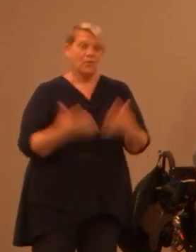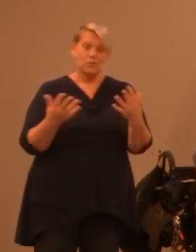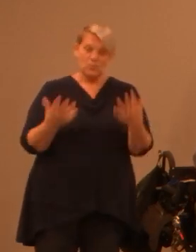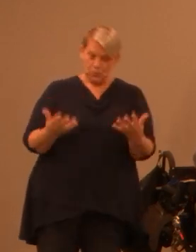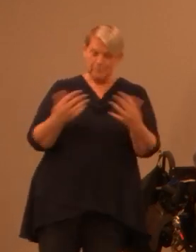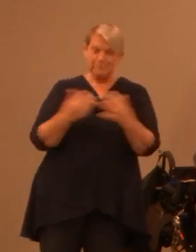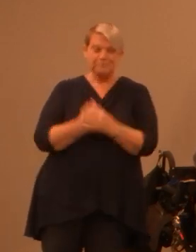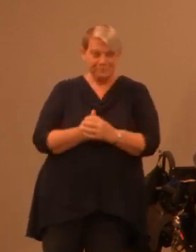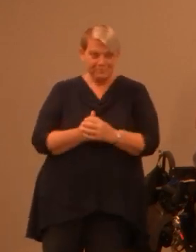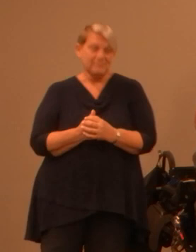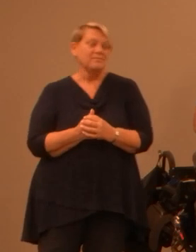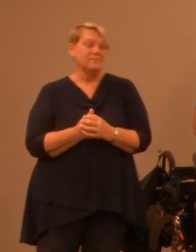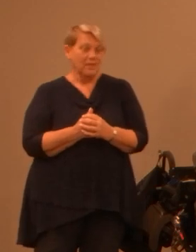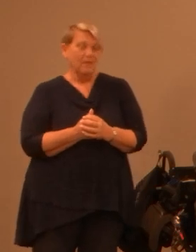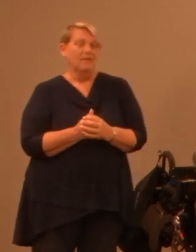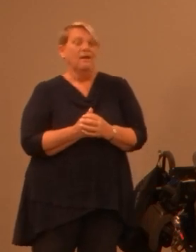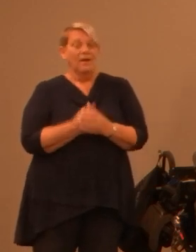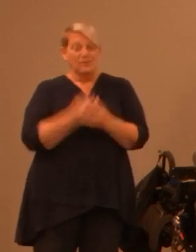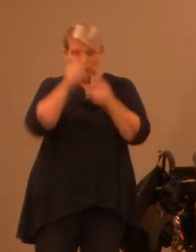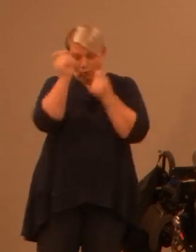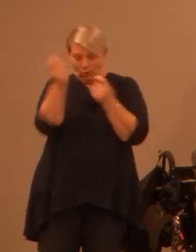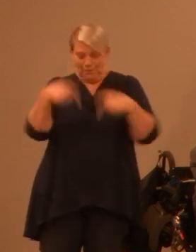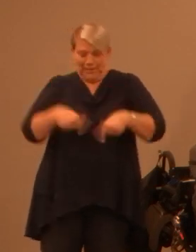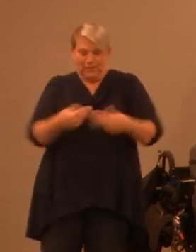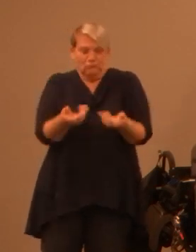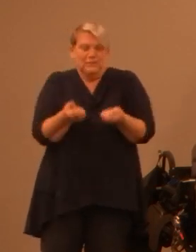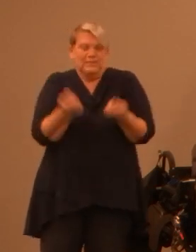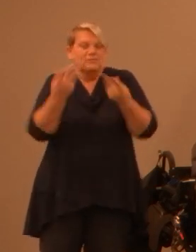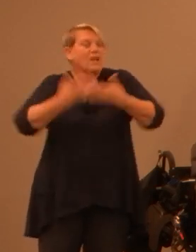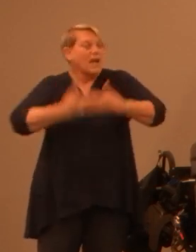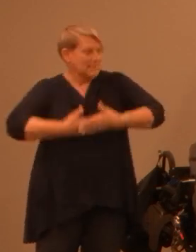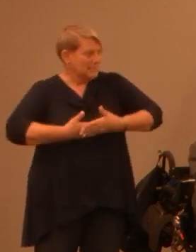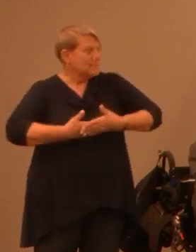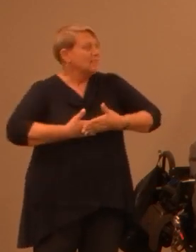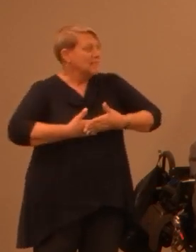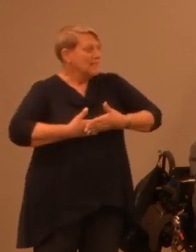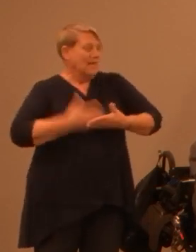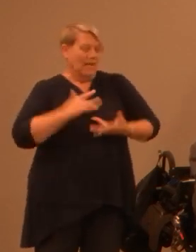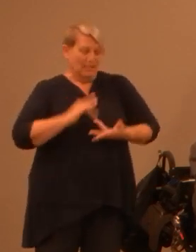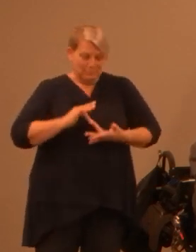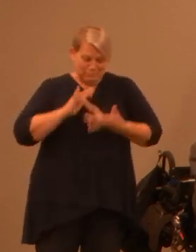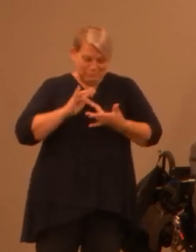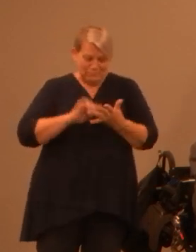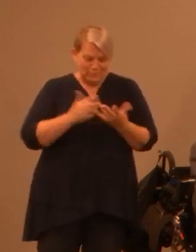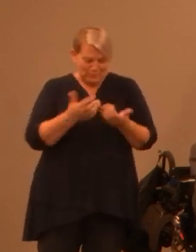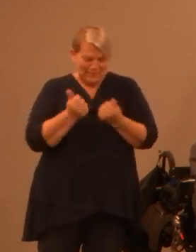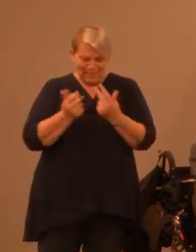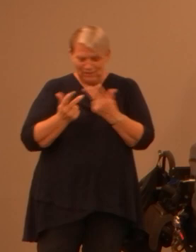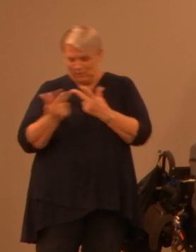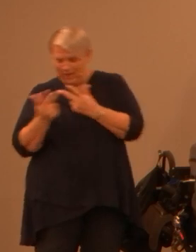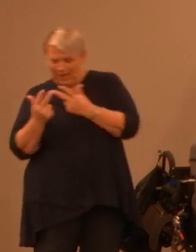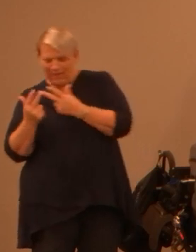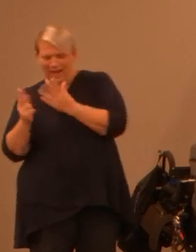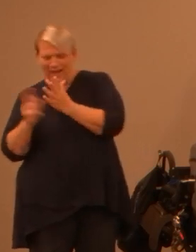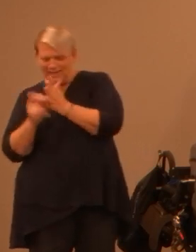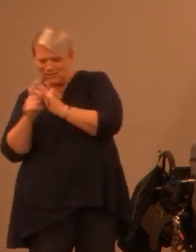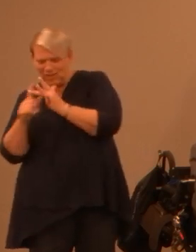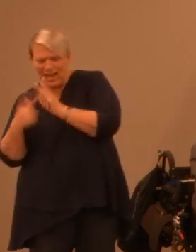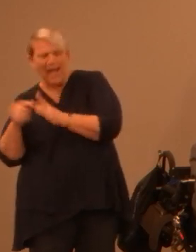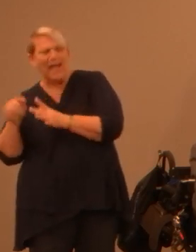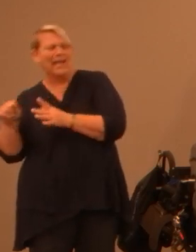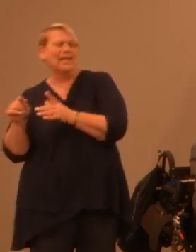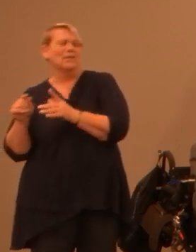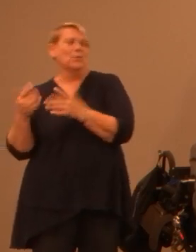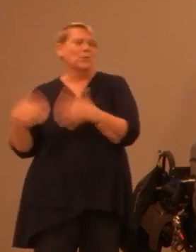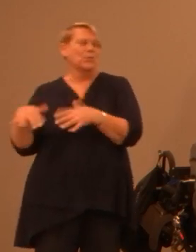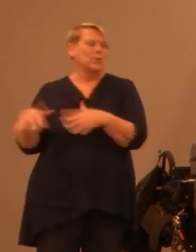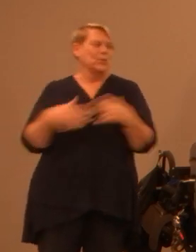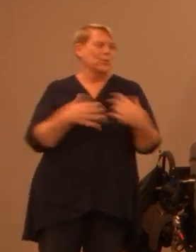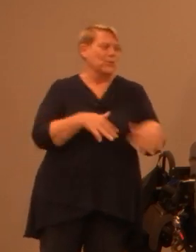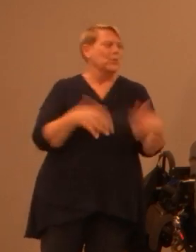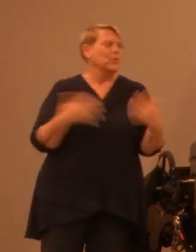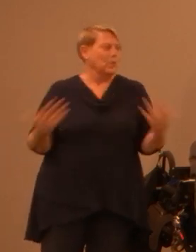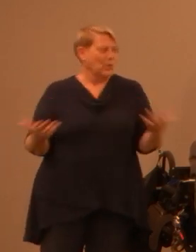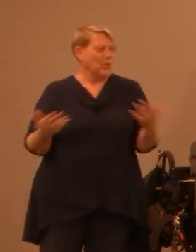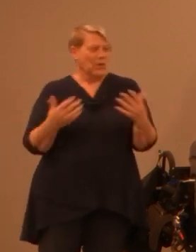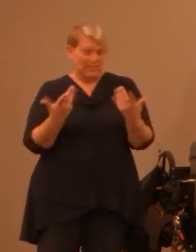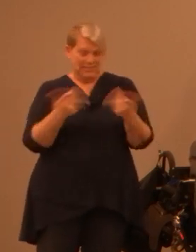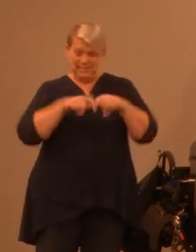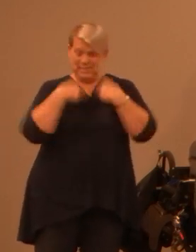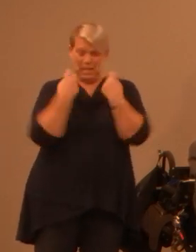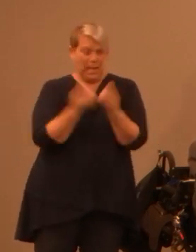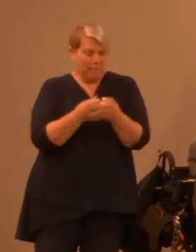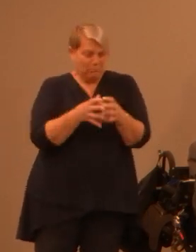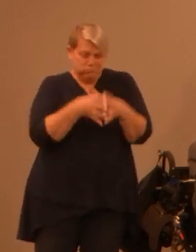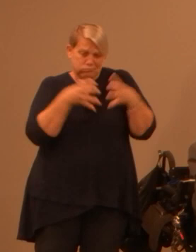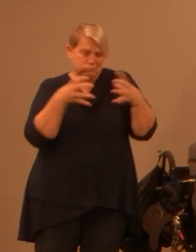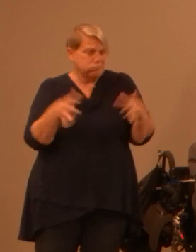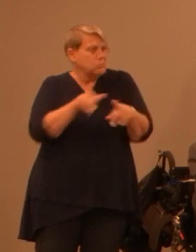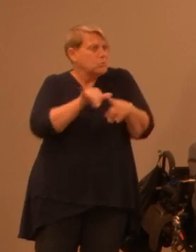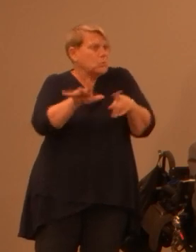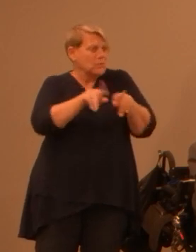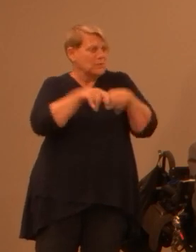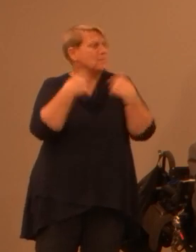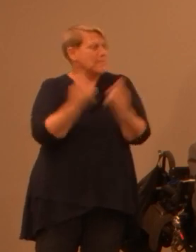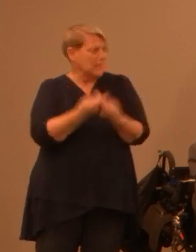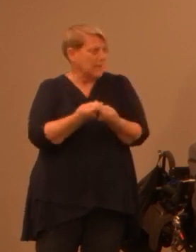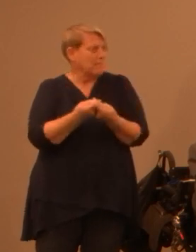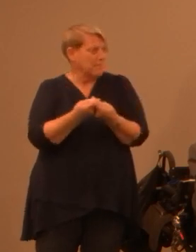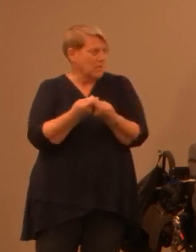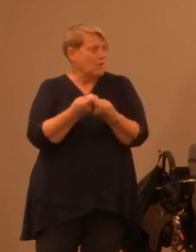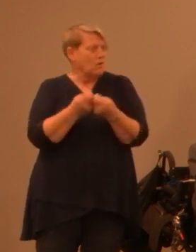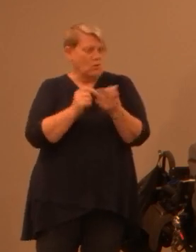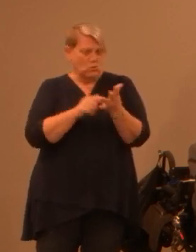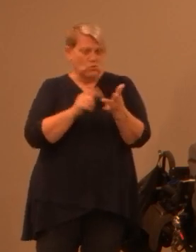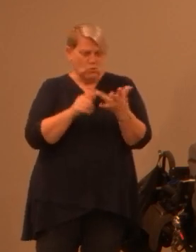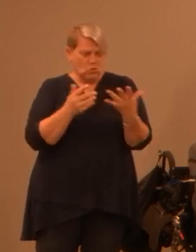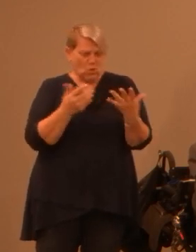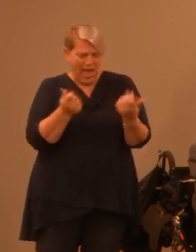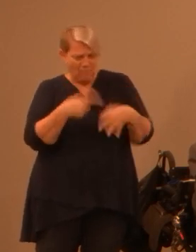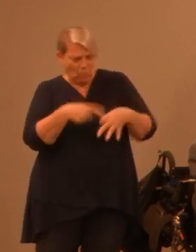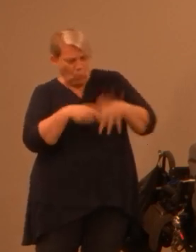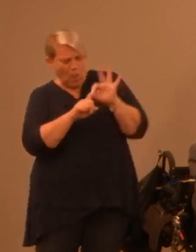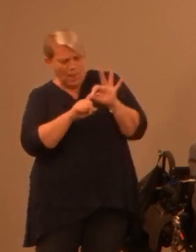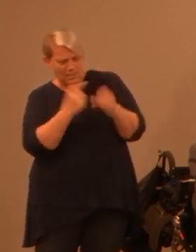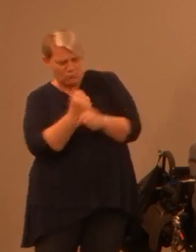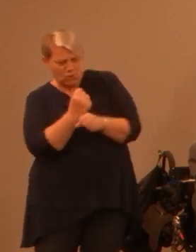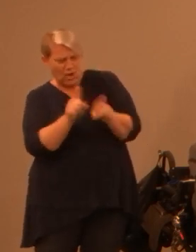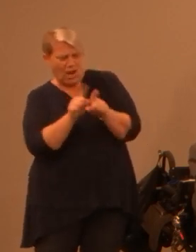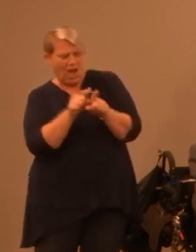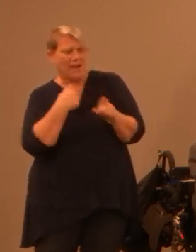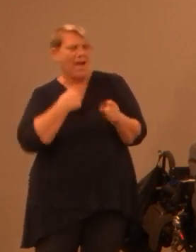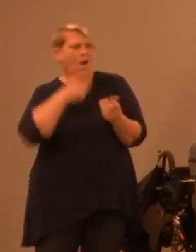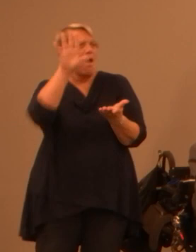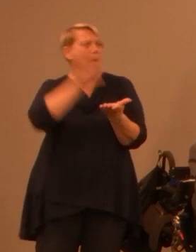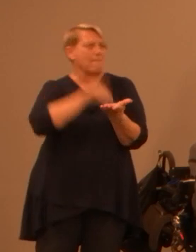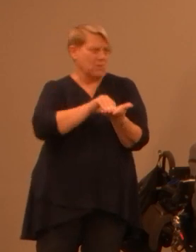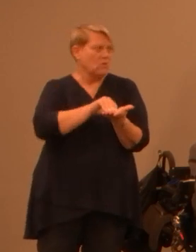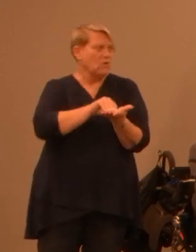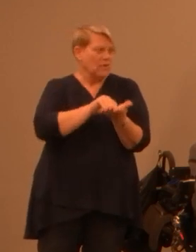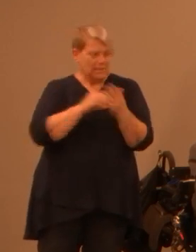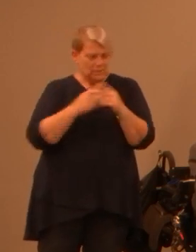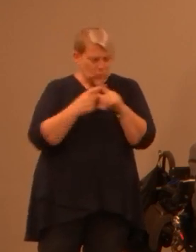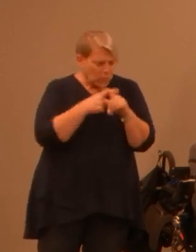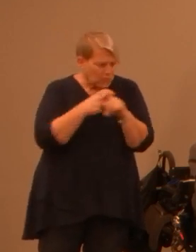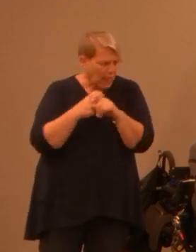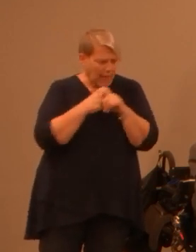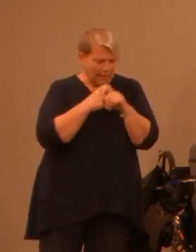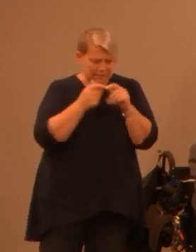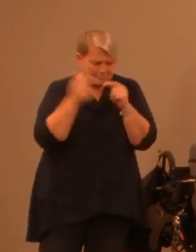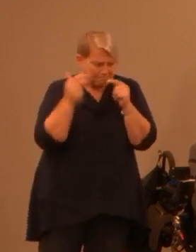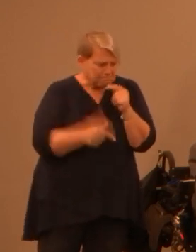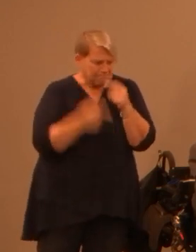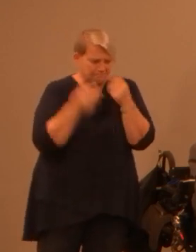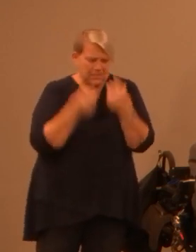It's an honour to be here this evening, and it's a complex piece of work to get